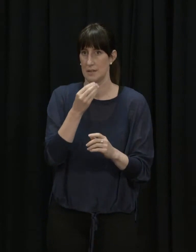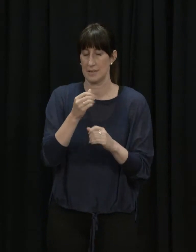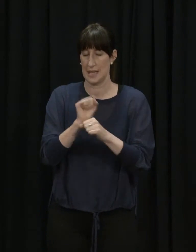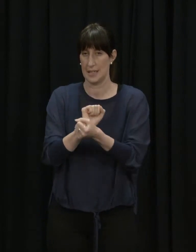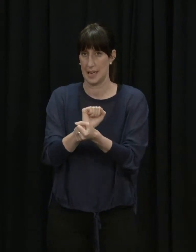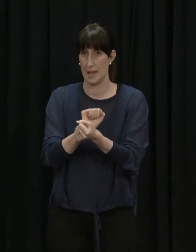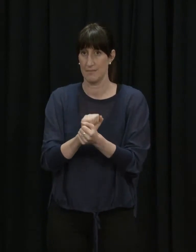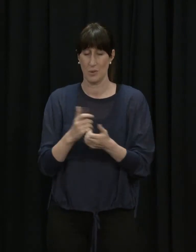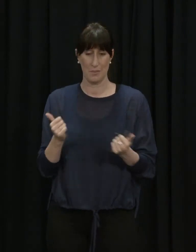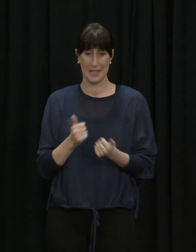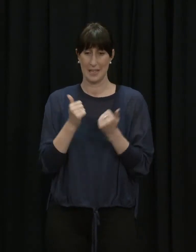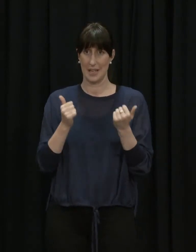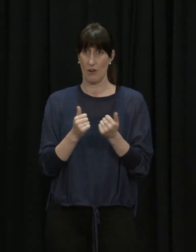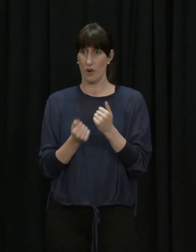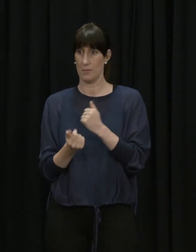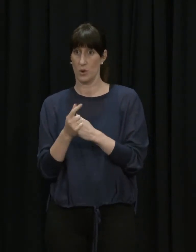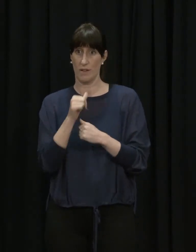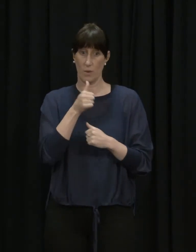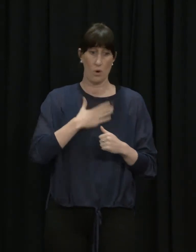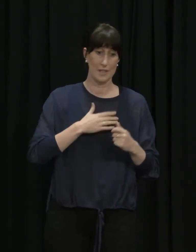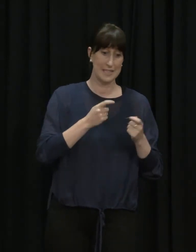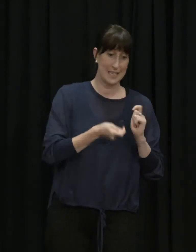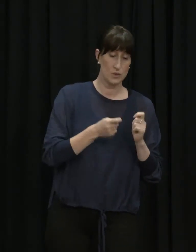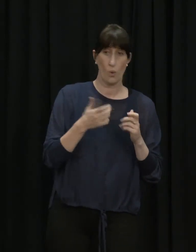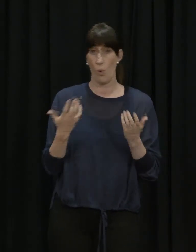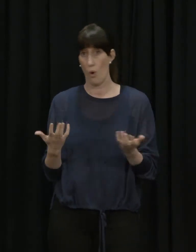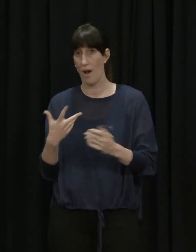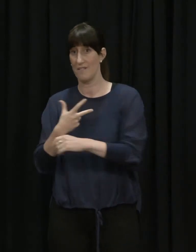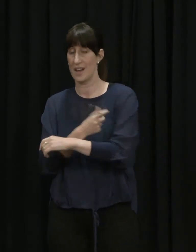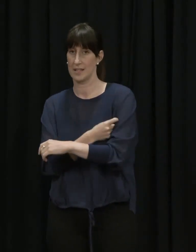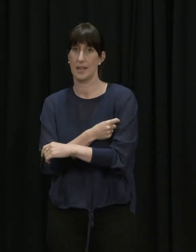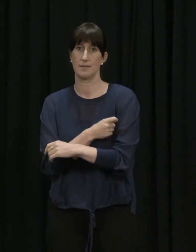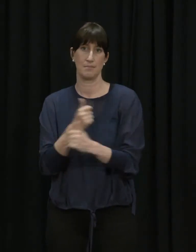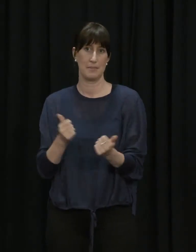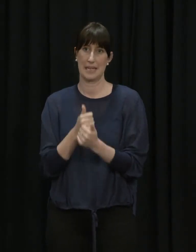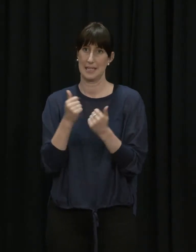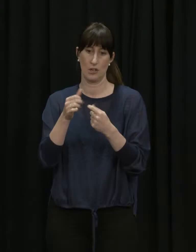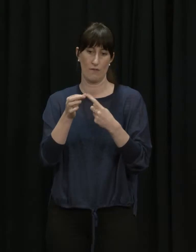A number of mobile clinics are being run through to Saturday. There are plenty of